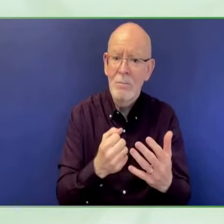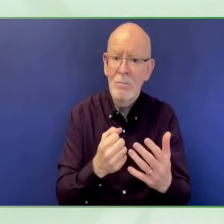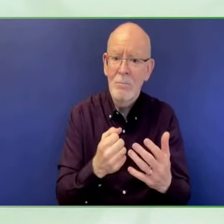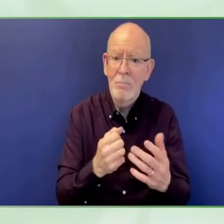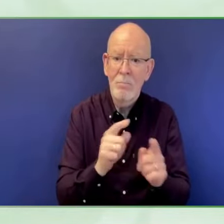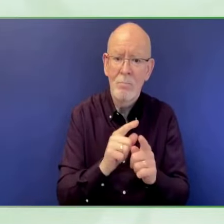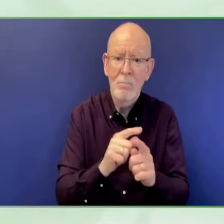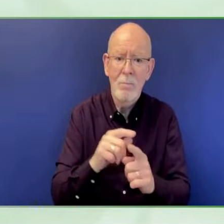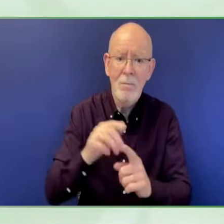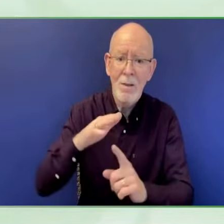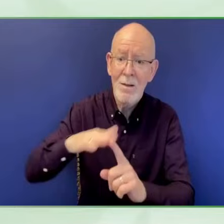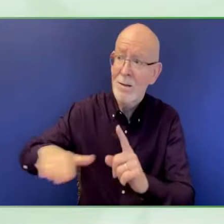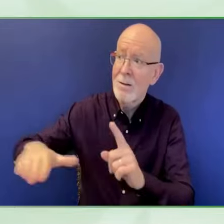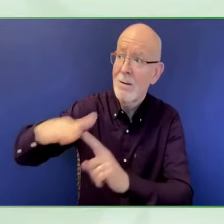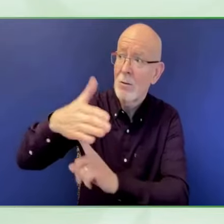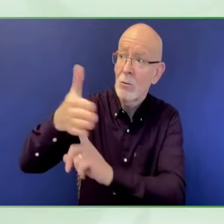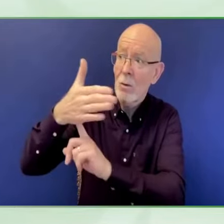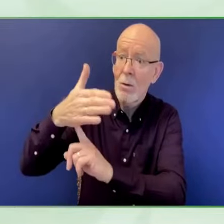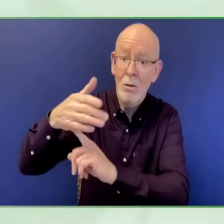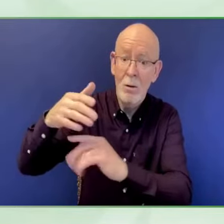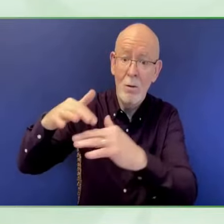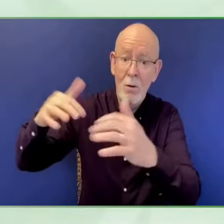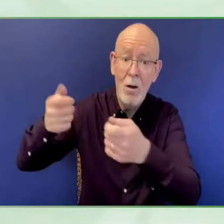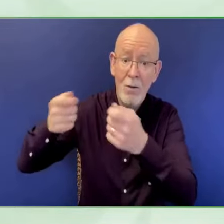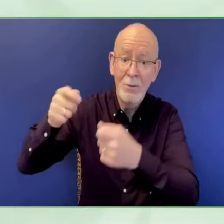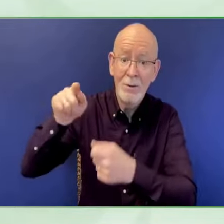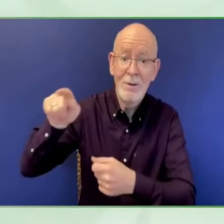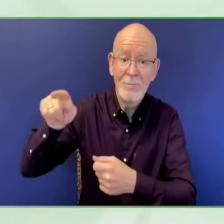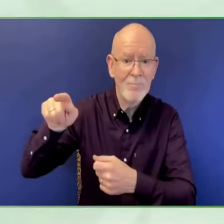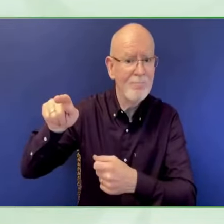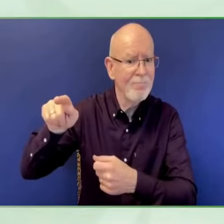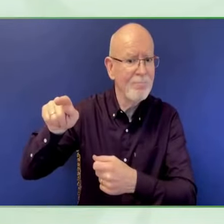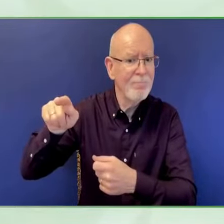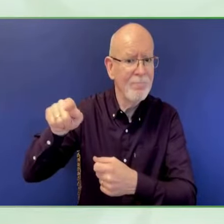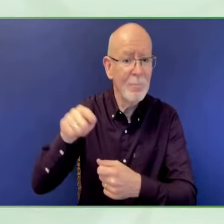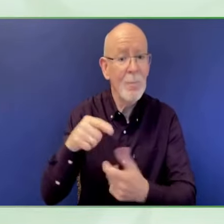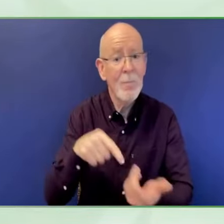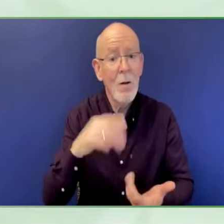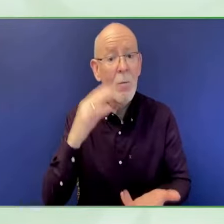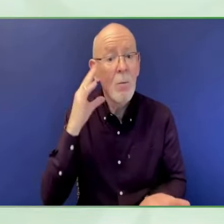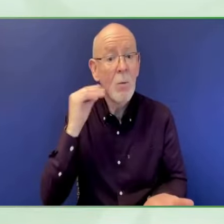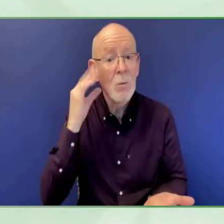Practically in Moldova we have had this still strategy just in 2018